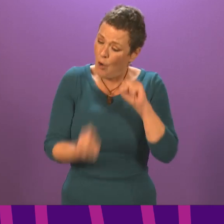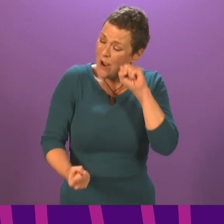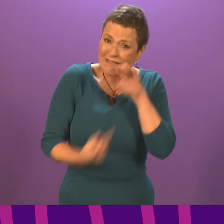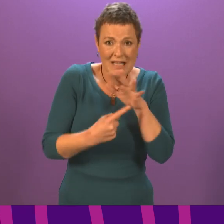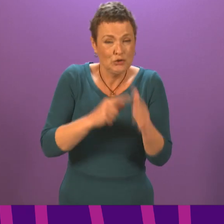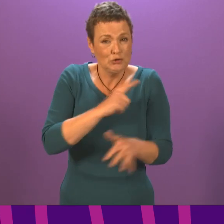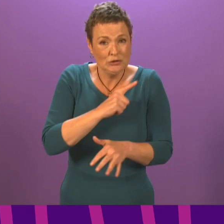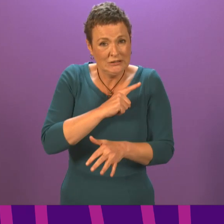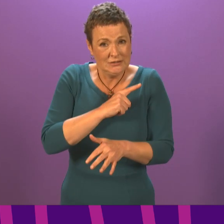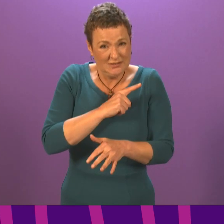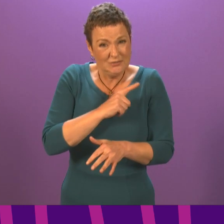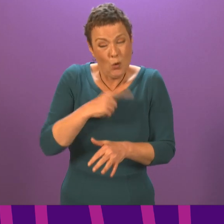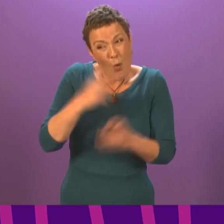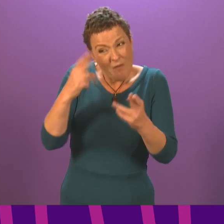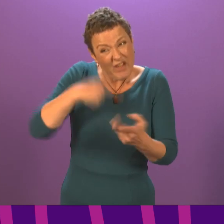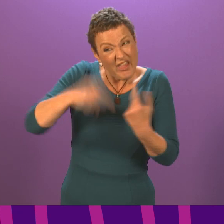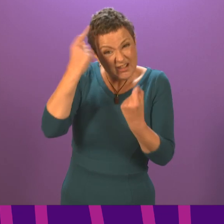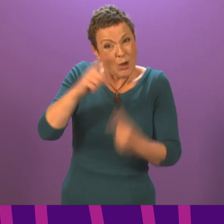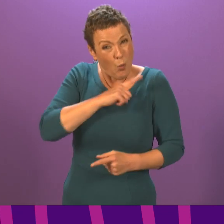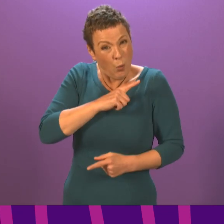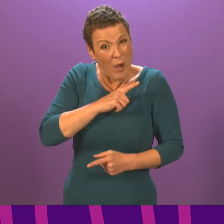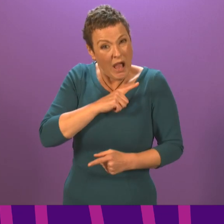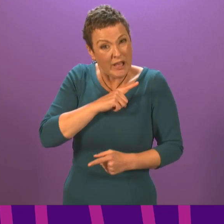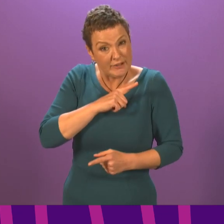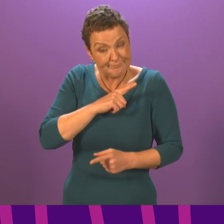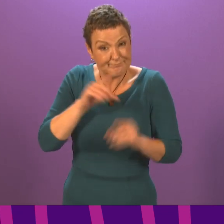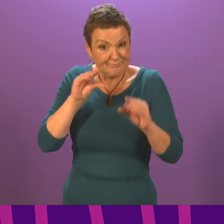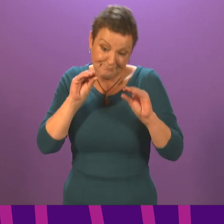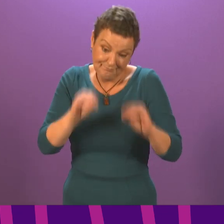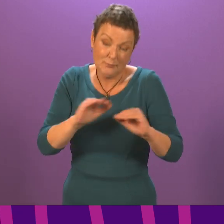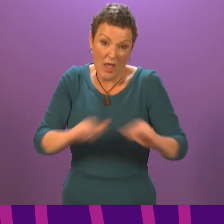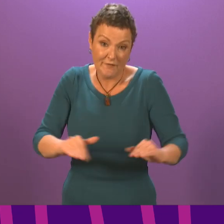Jamie Greene (West Scotland) (Con): Over 2 million people are eligible for a flu